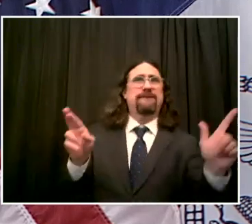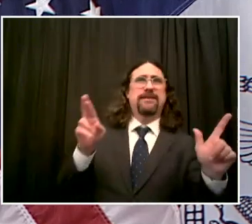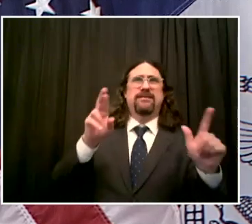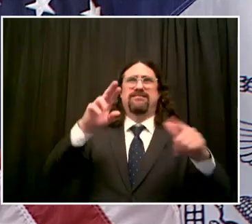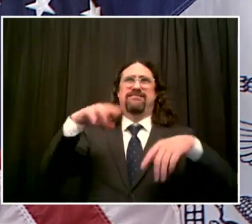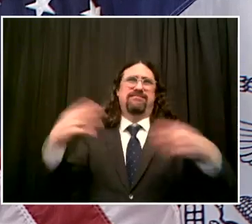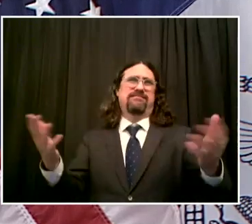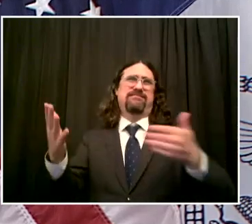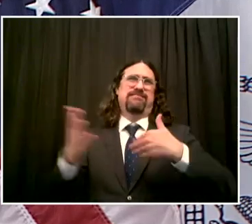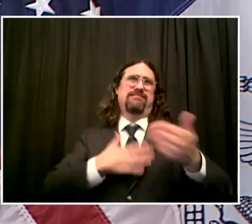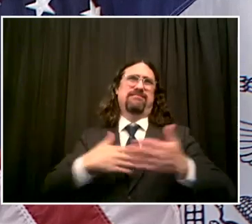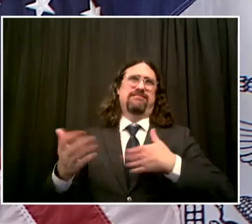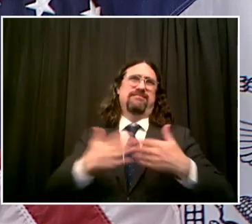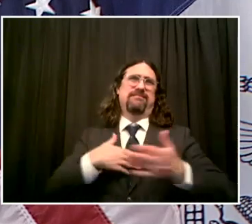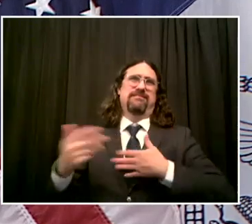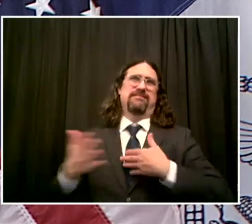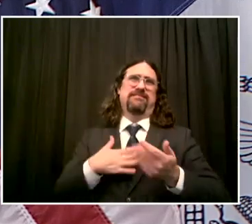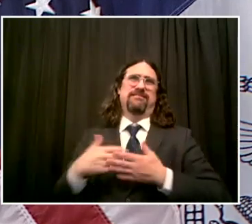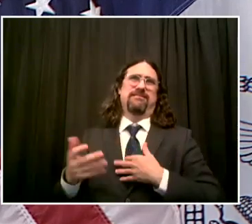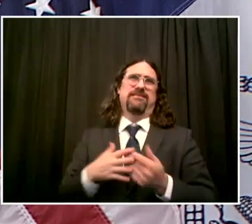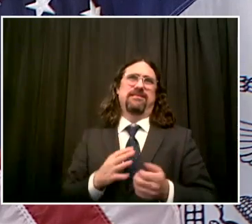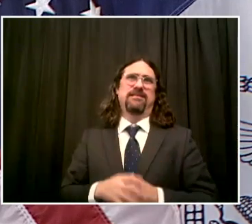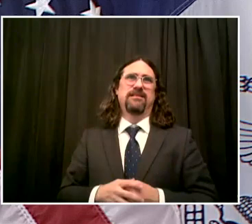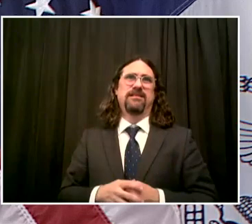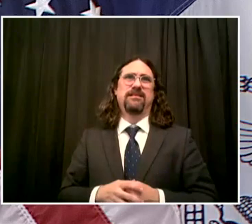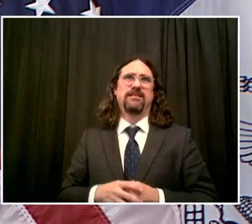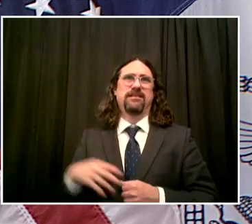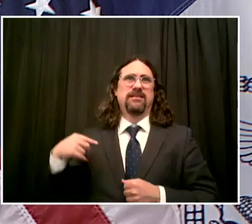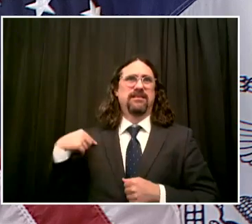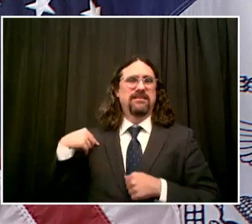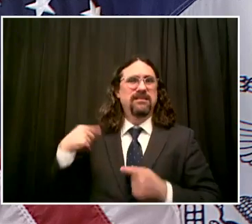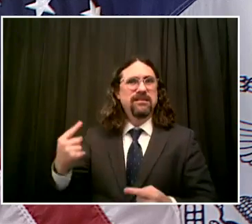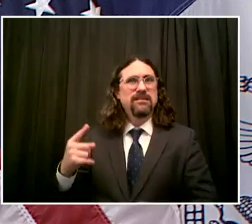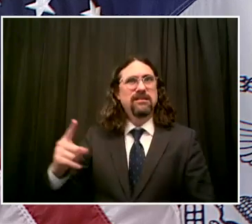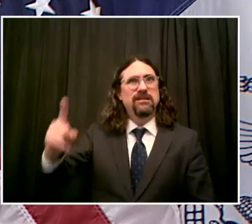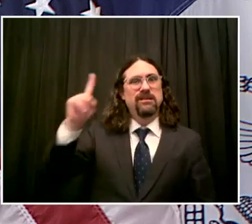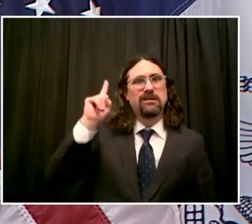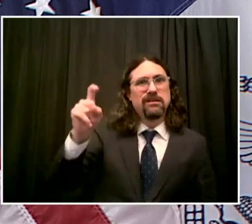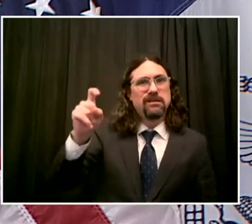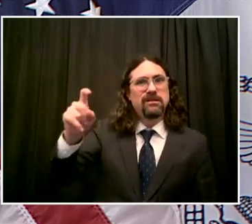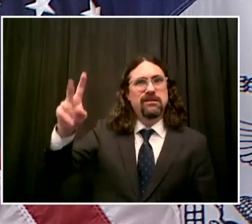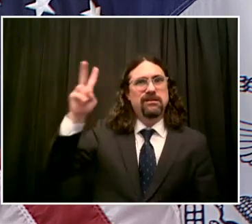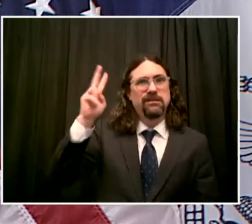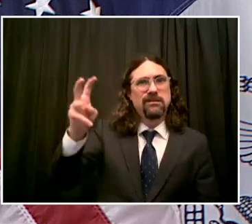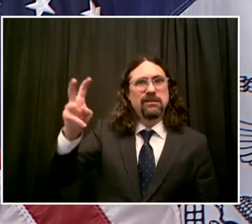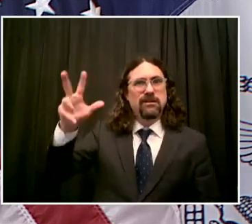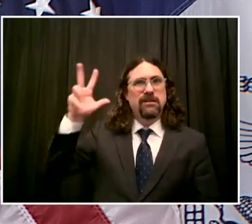SPECTURM YOU ARE ON. SI AOBUTA DEEP, DEEP AMERICAN CRISIS. WE'VE NEVER SEEN ANYTHING LIKE WHT AW'VEE SEEN IN THE LAST FEW DAYS.